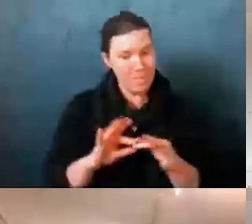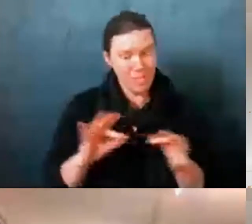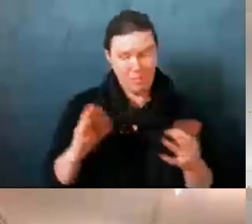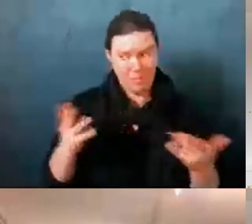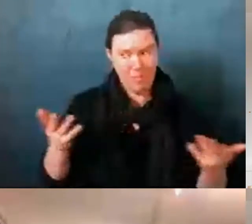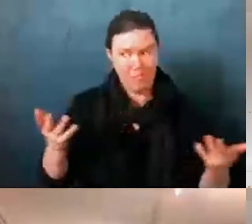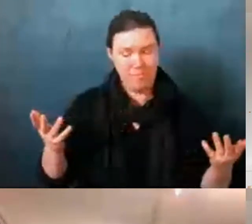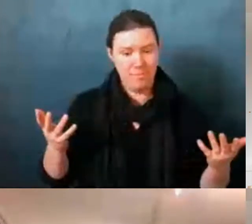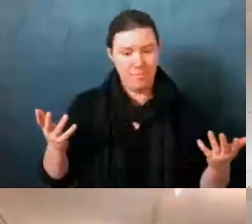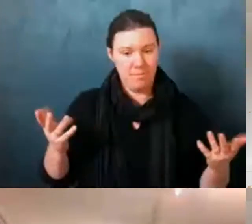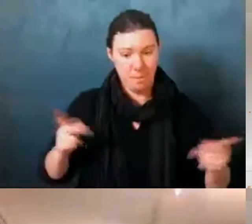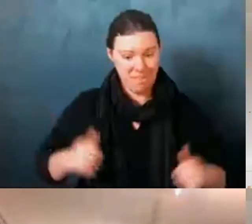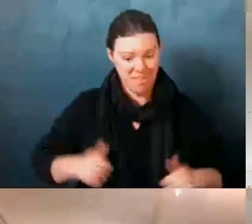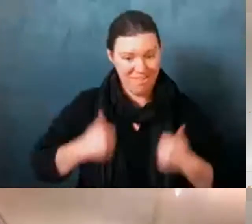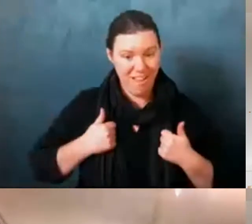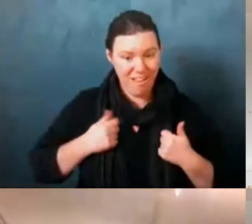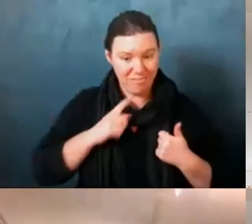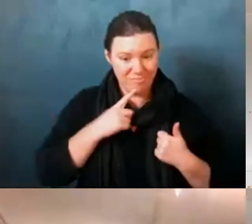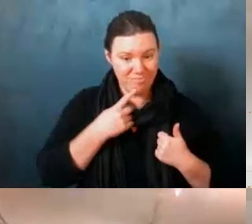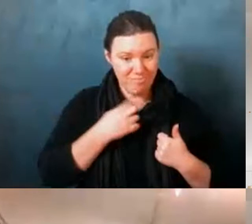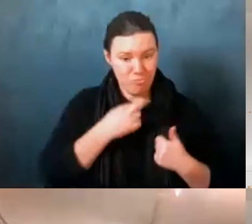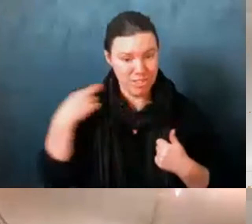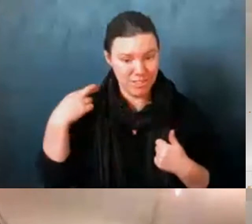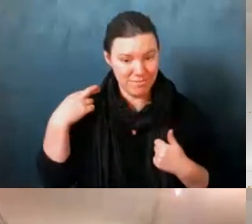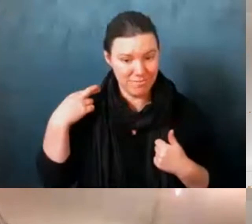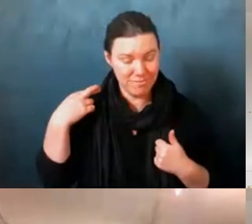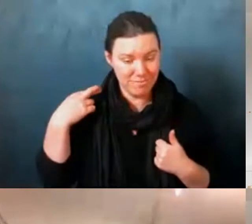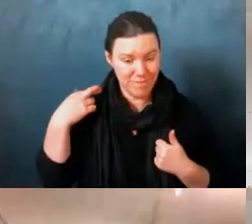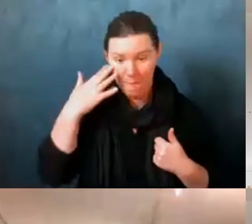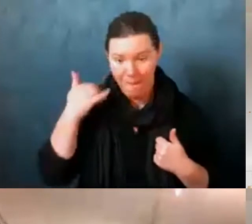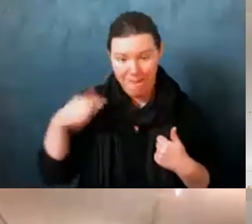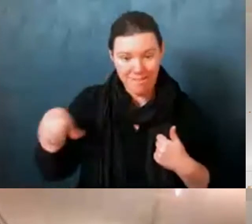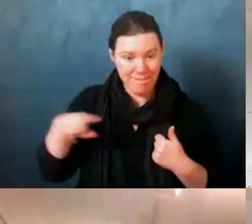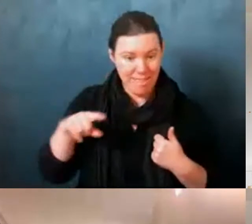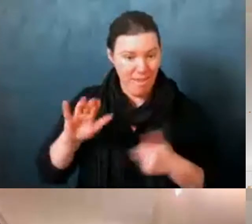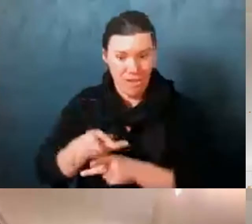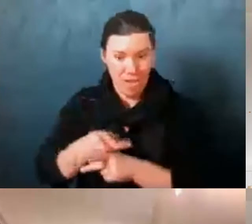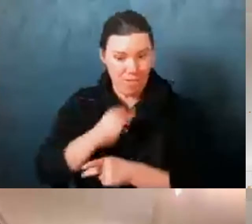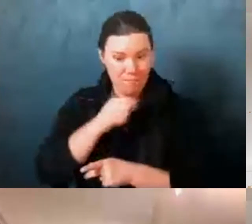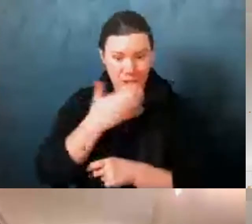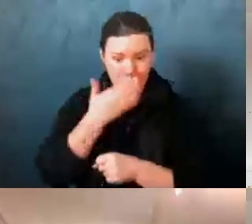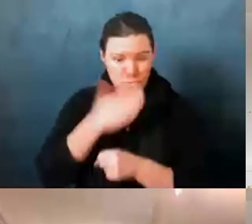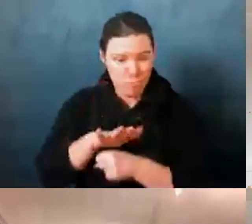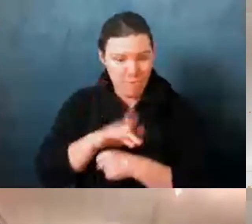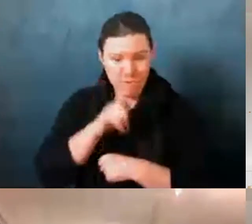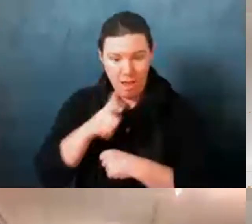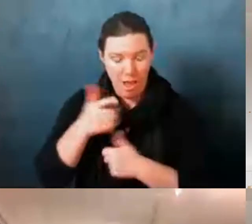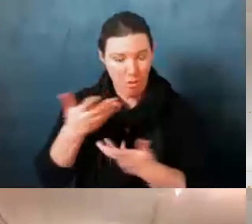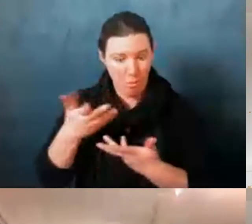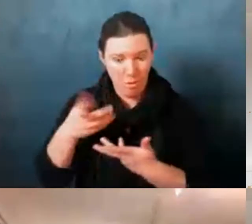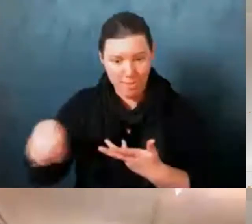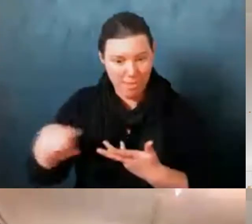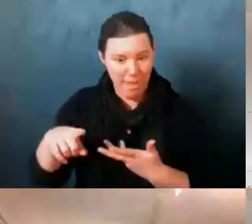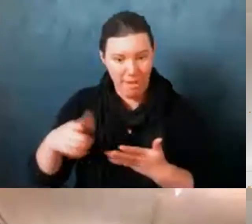and there are many people who are not getting the care that they need to. So I think it's imperative that providers